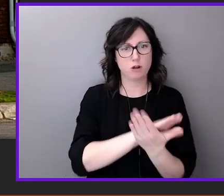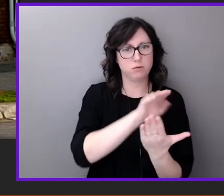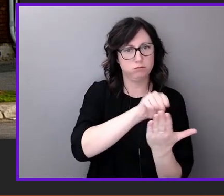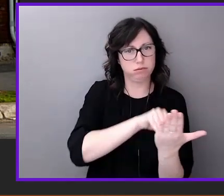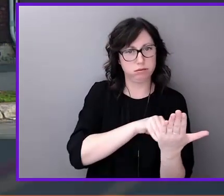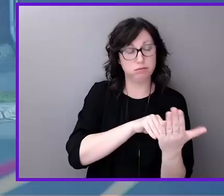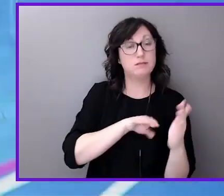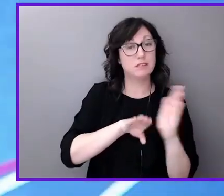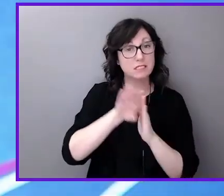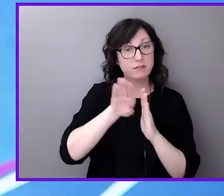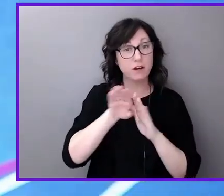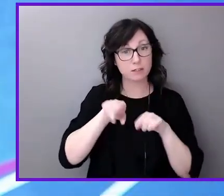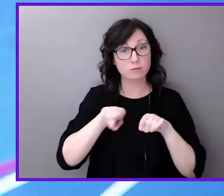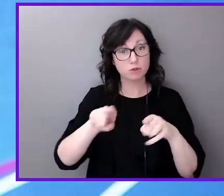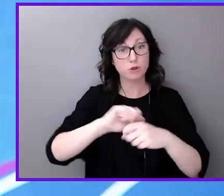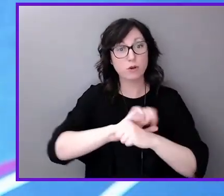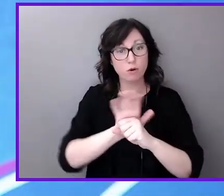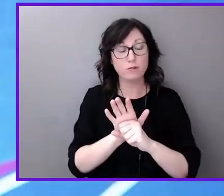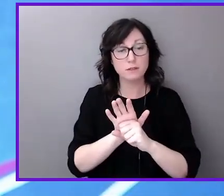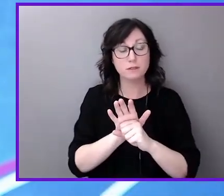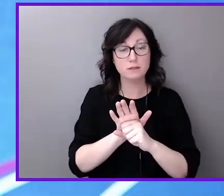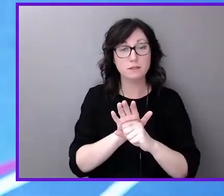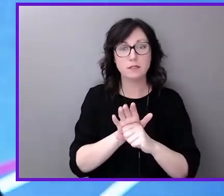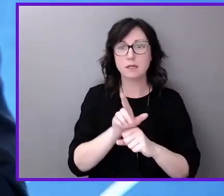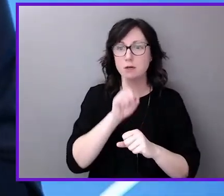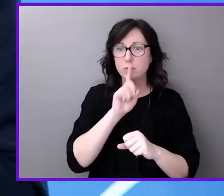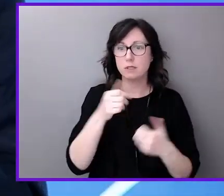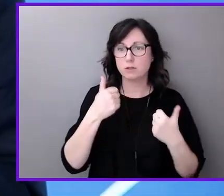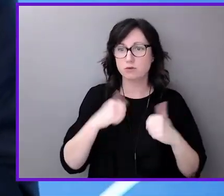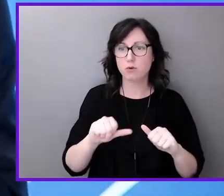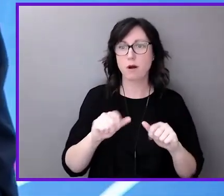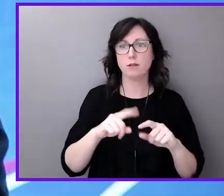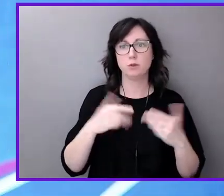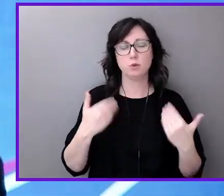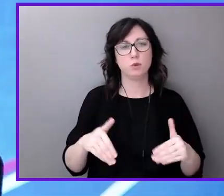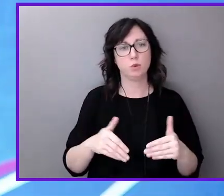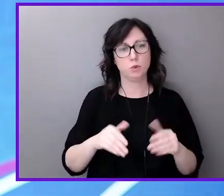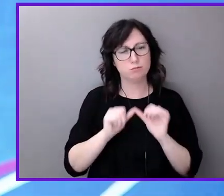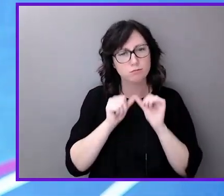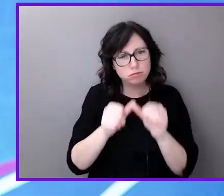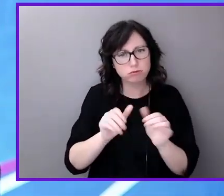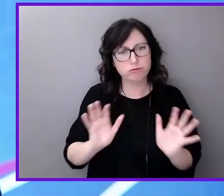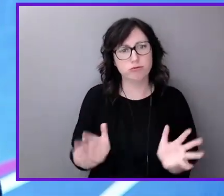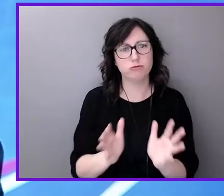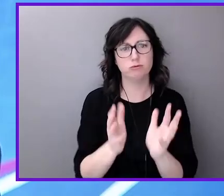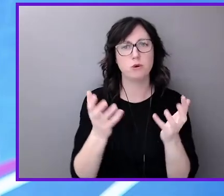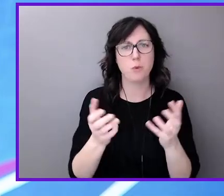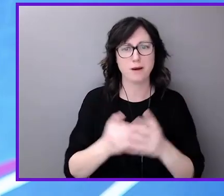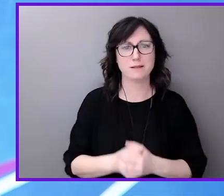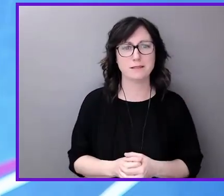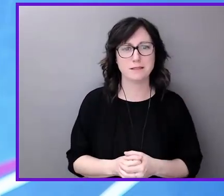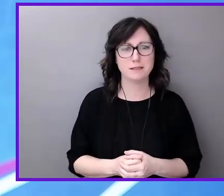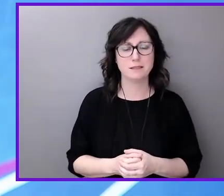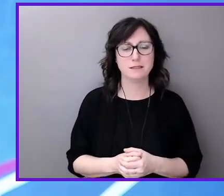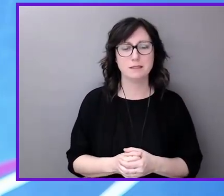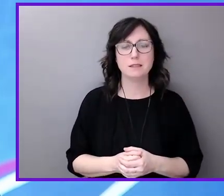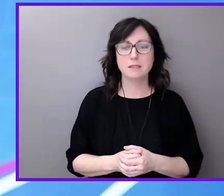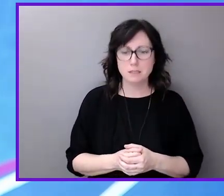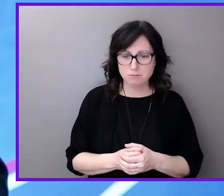formulated while trying to go forward. And to dream what the world could be